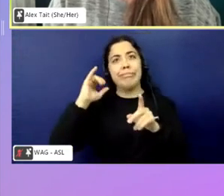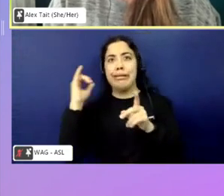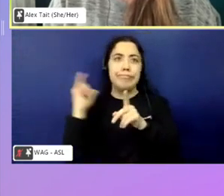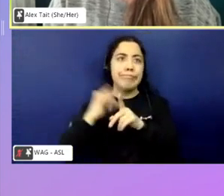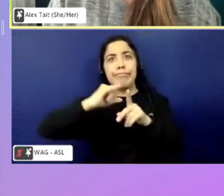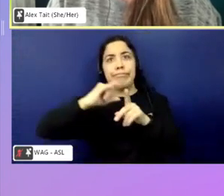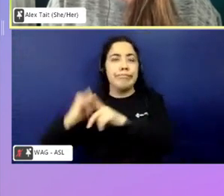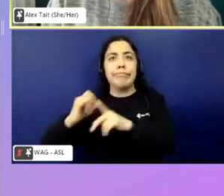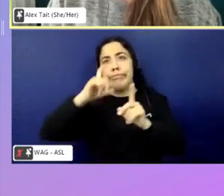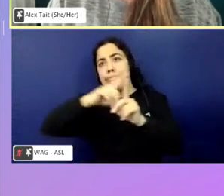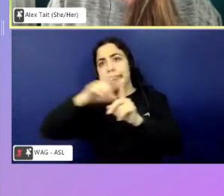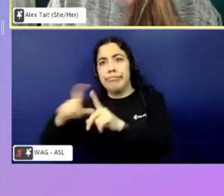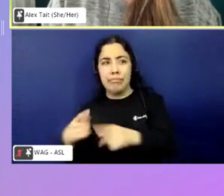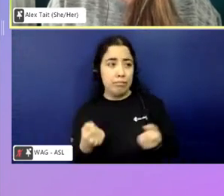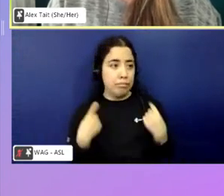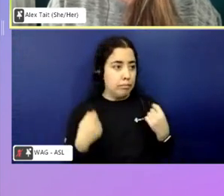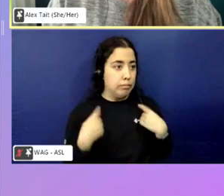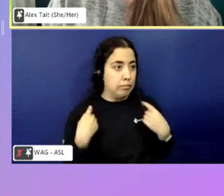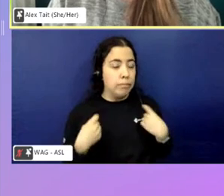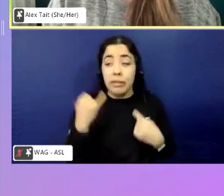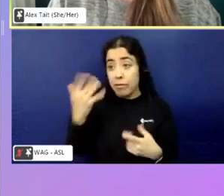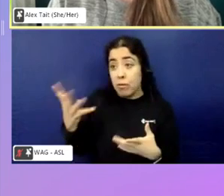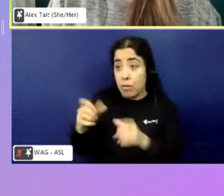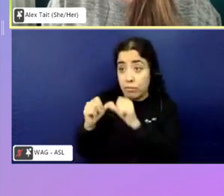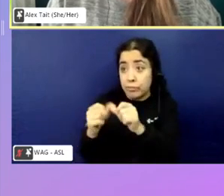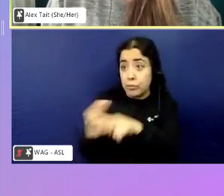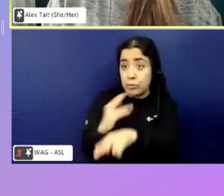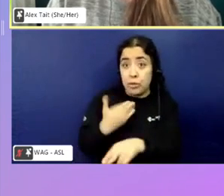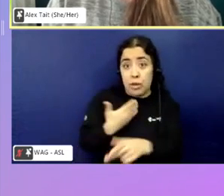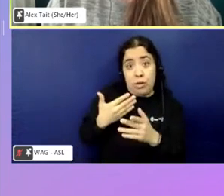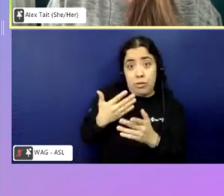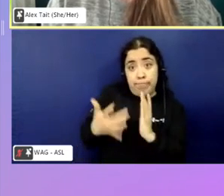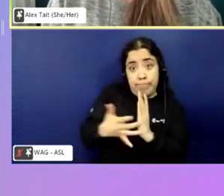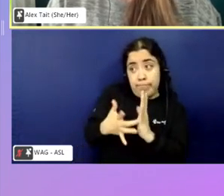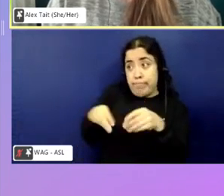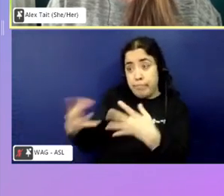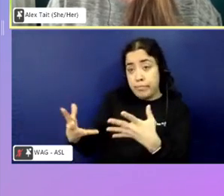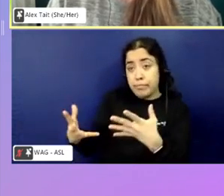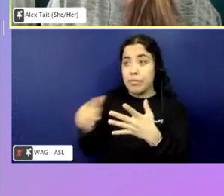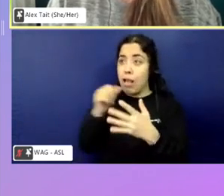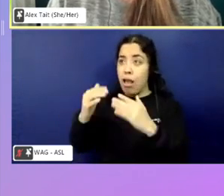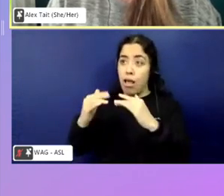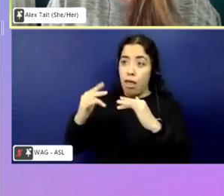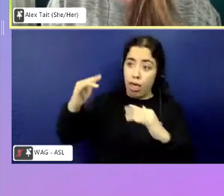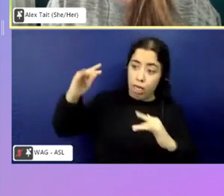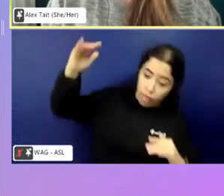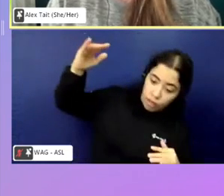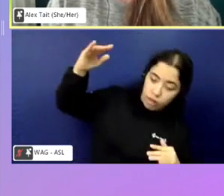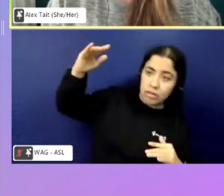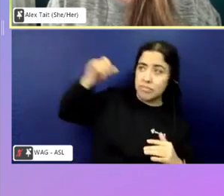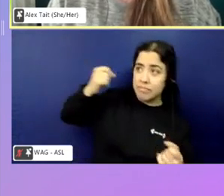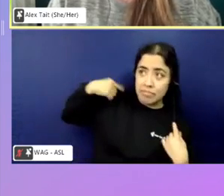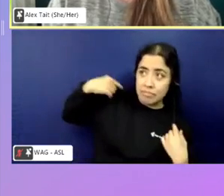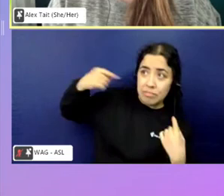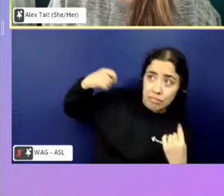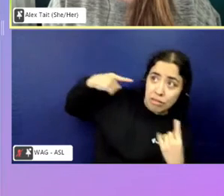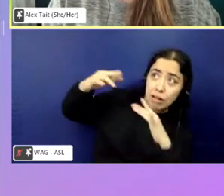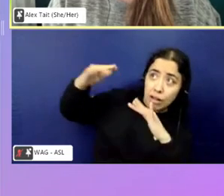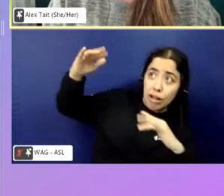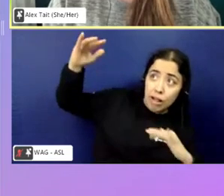people understand our products and avoid jargon. If we want people to keep up learning our products and avoid exasperating the learning